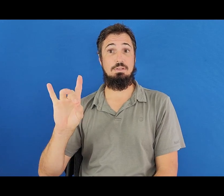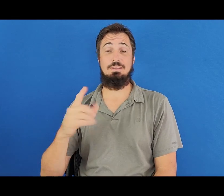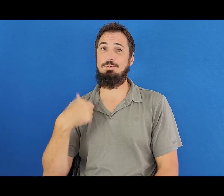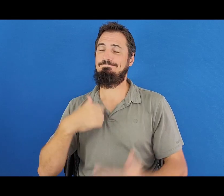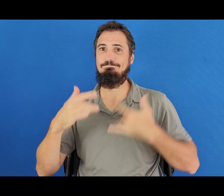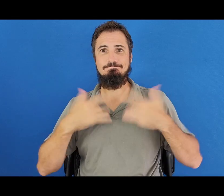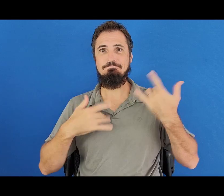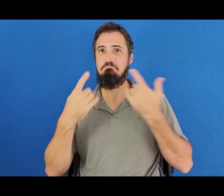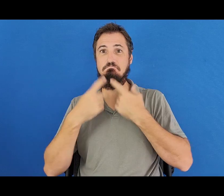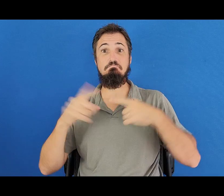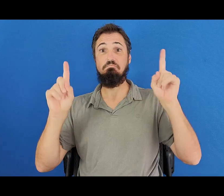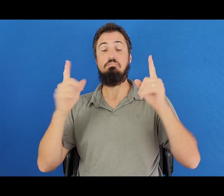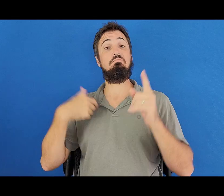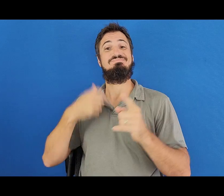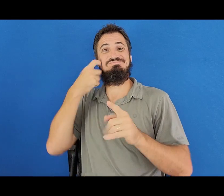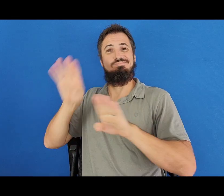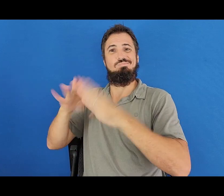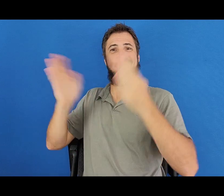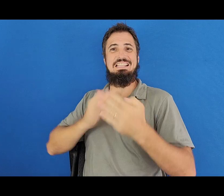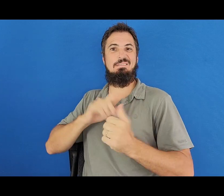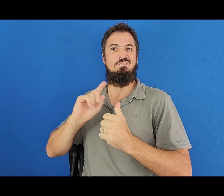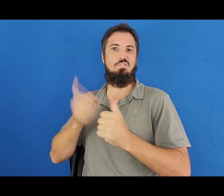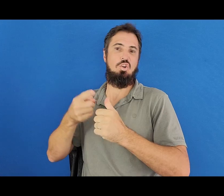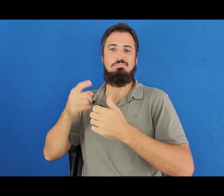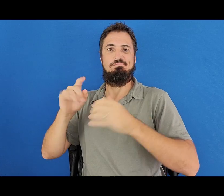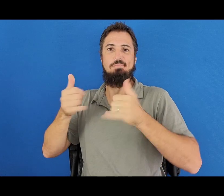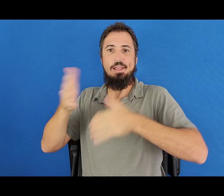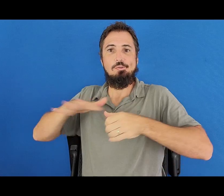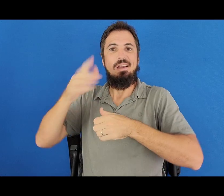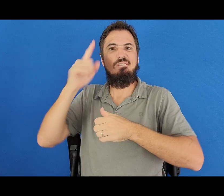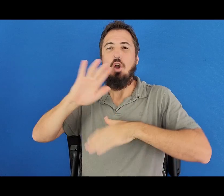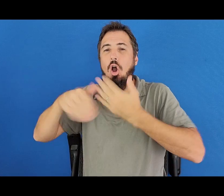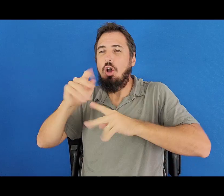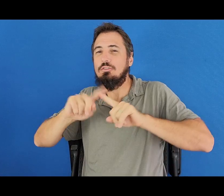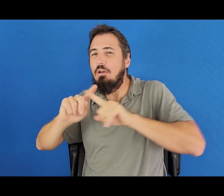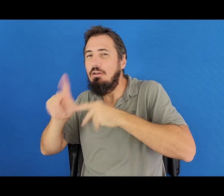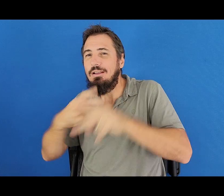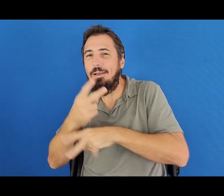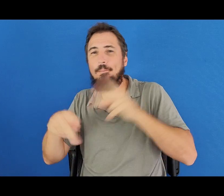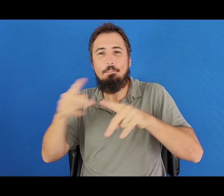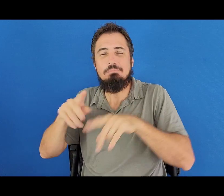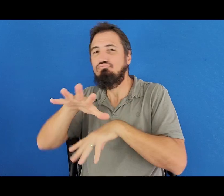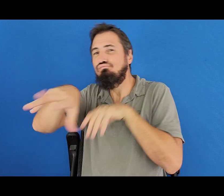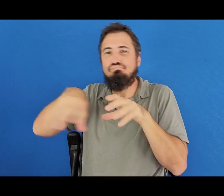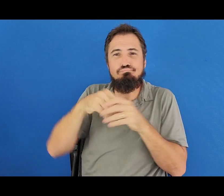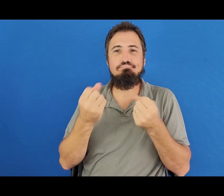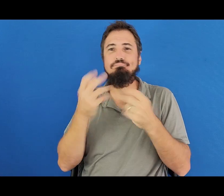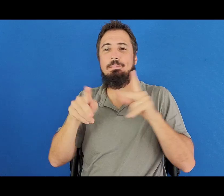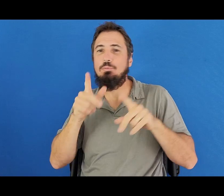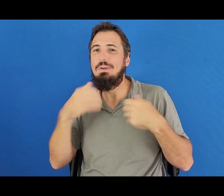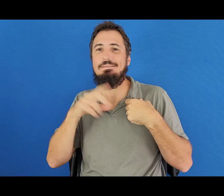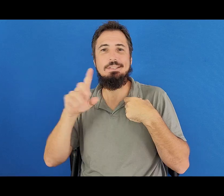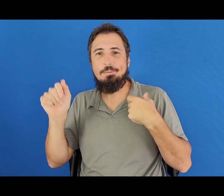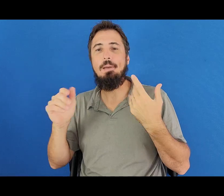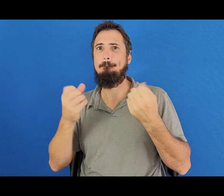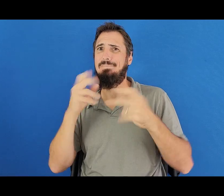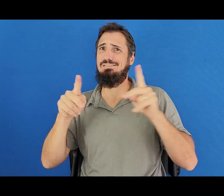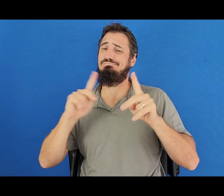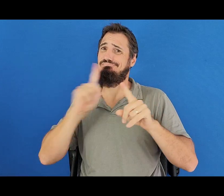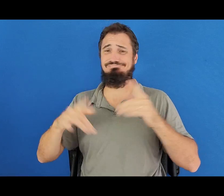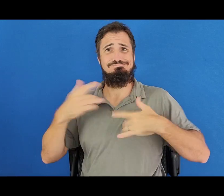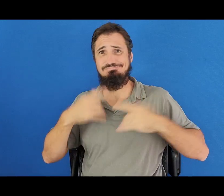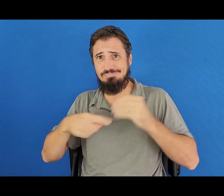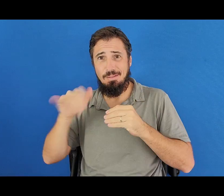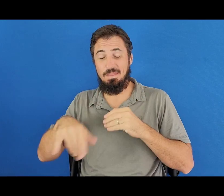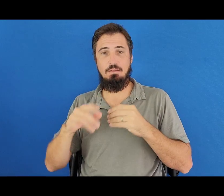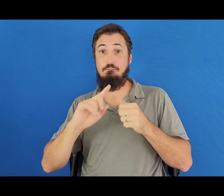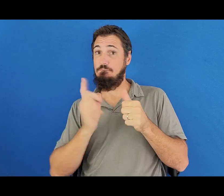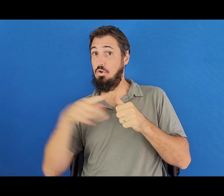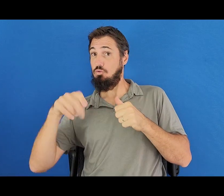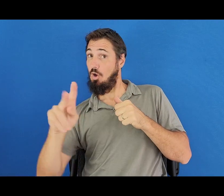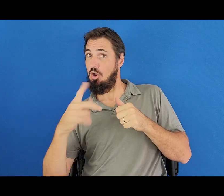We are so excited to announce the opening of our first Inclusive Playground at Lydgate Beach Park which has been met with an overwhelmingly positive response. This first fully inclusive park